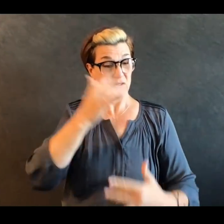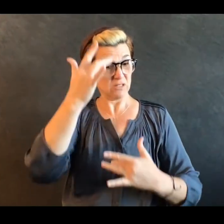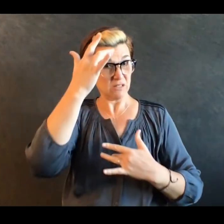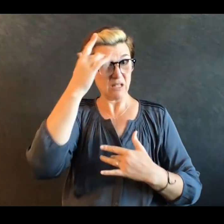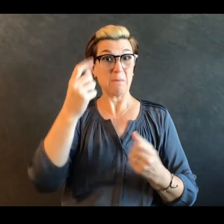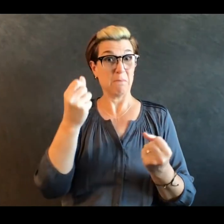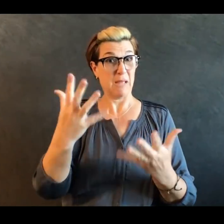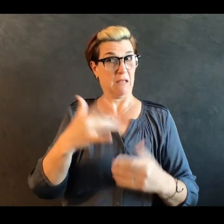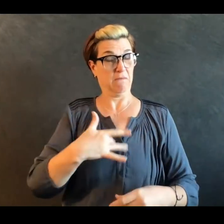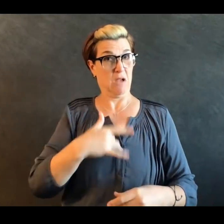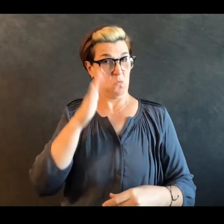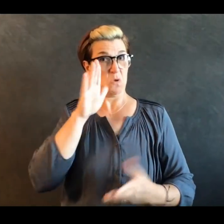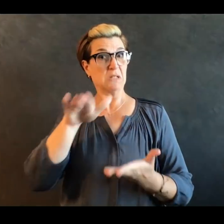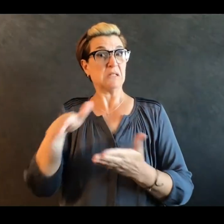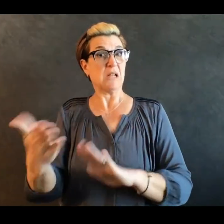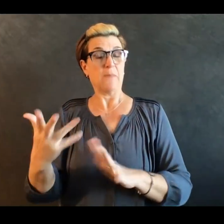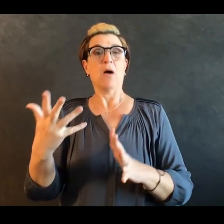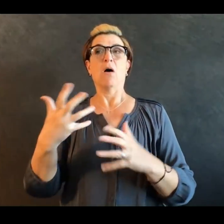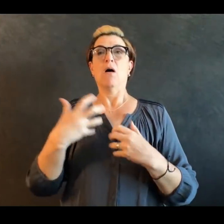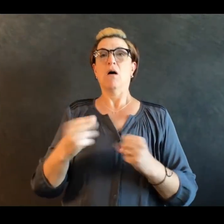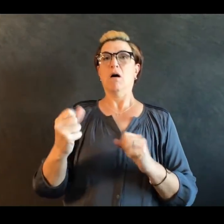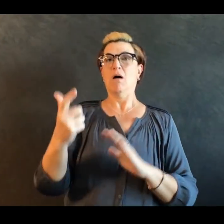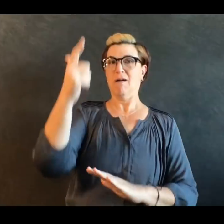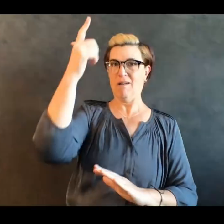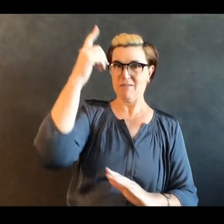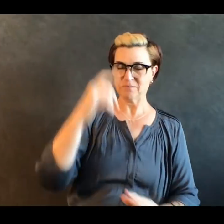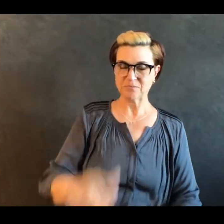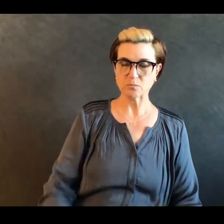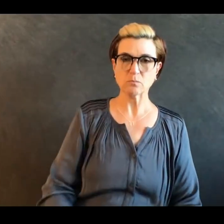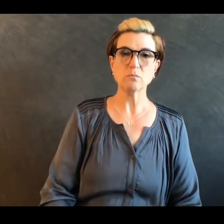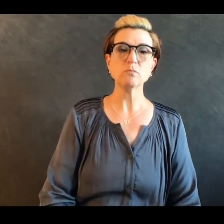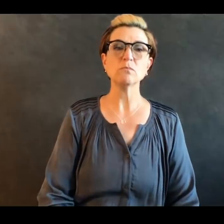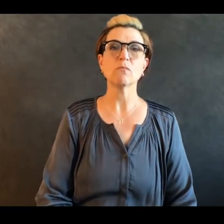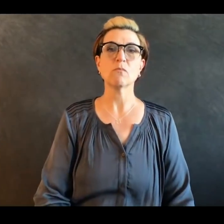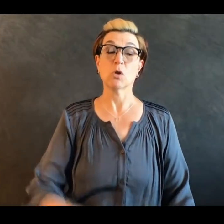combat the global pandemic it is absolutely essential that the key